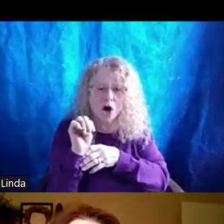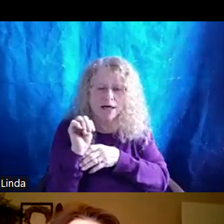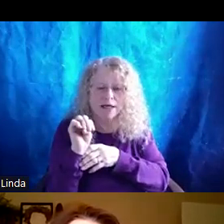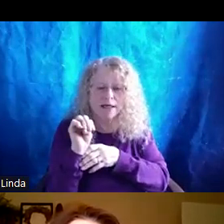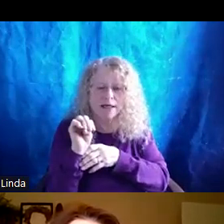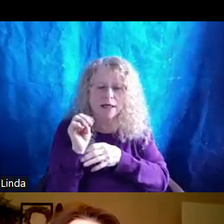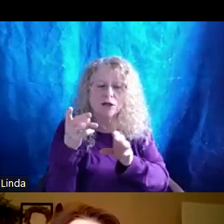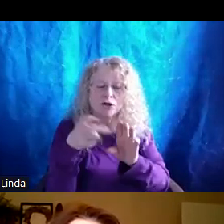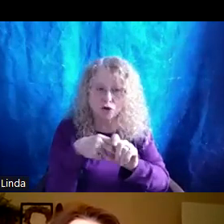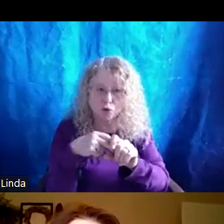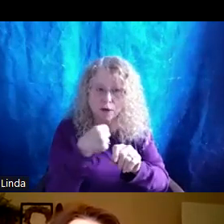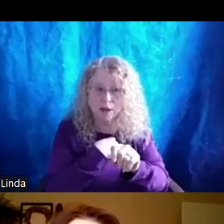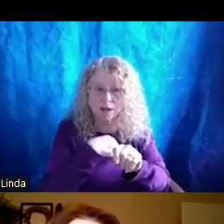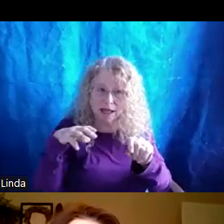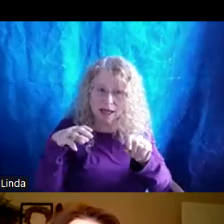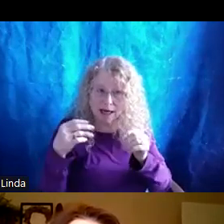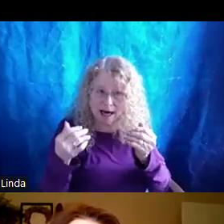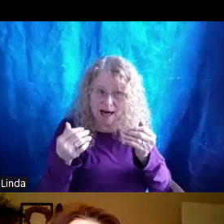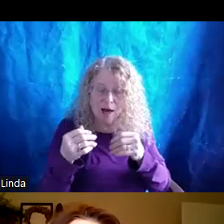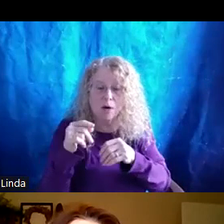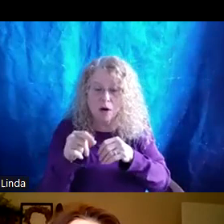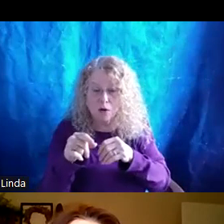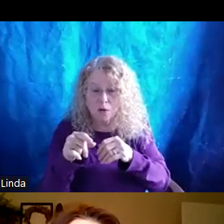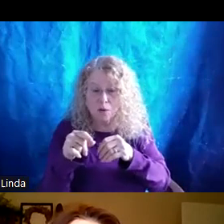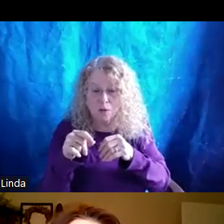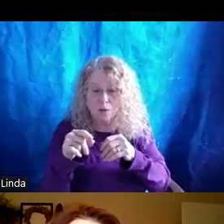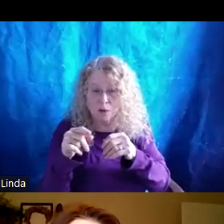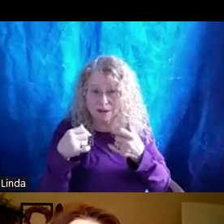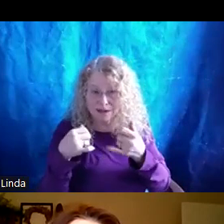CONNIE, ARE YOU IN THE PLACE WHERE YOU WOULD STILL LIKE TO DO YOUR PRESENTATION OR WOULD